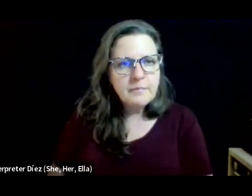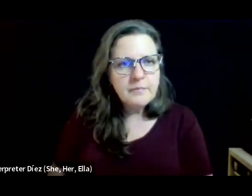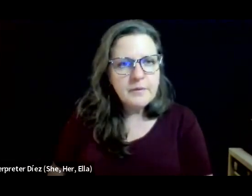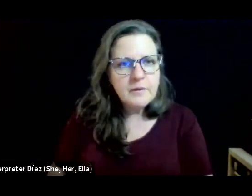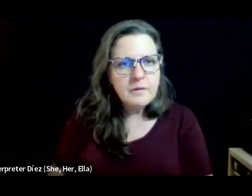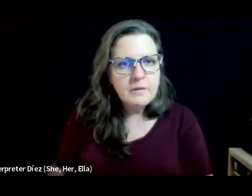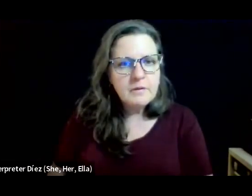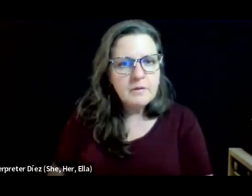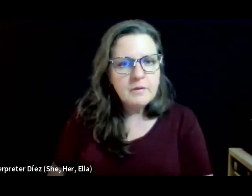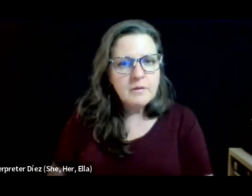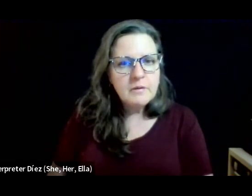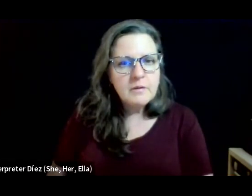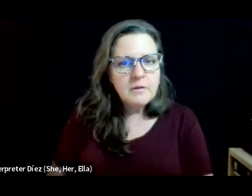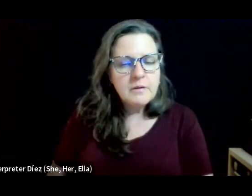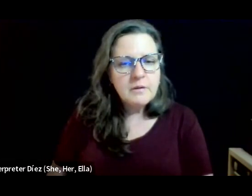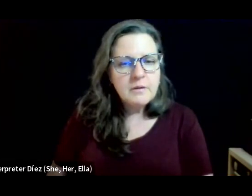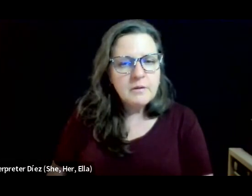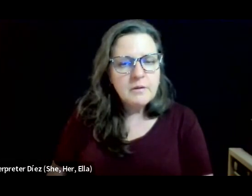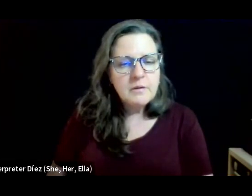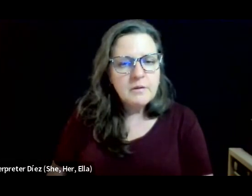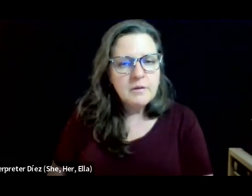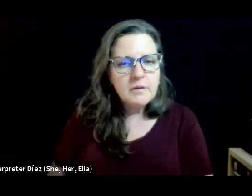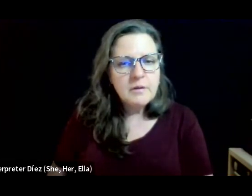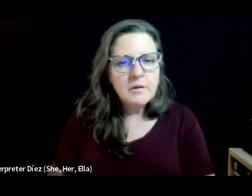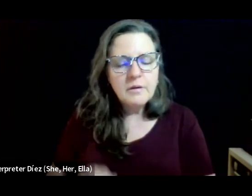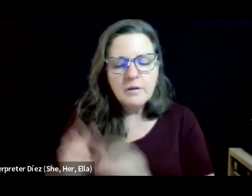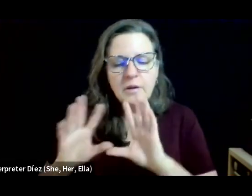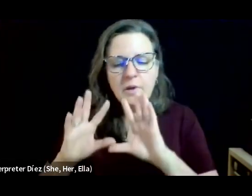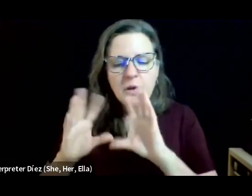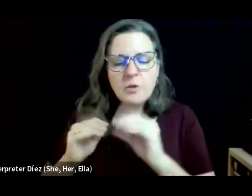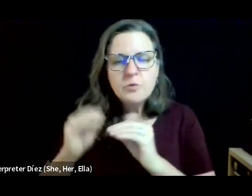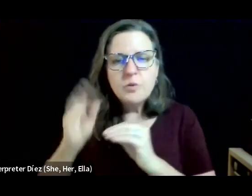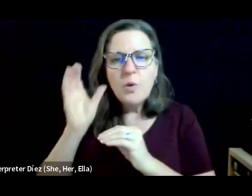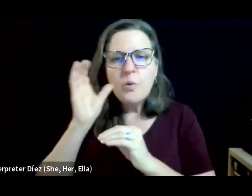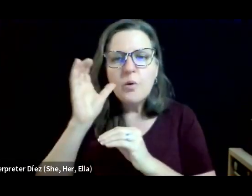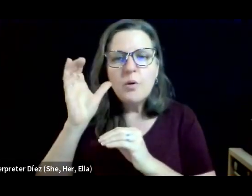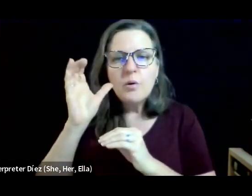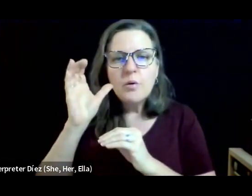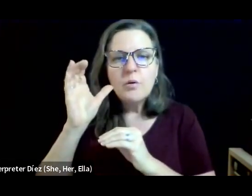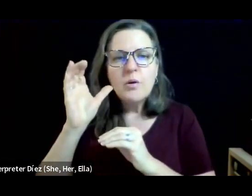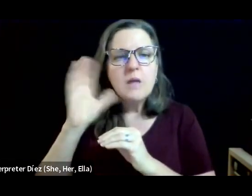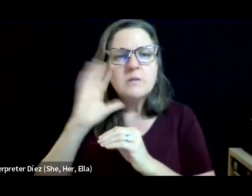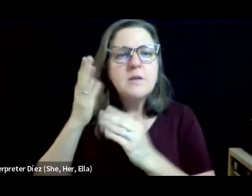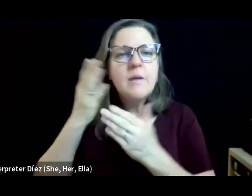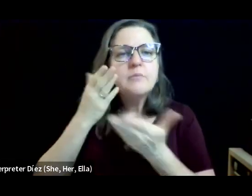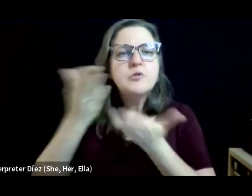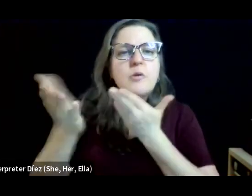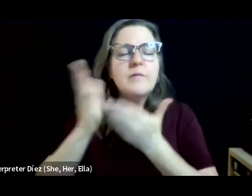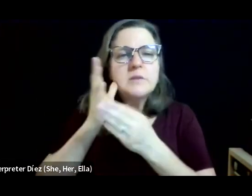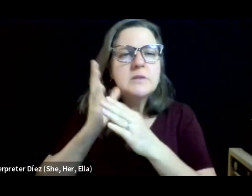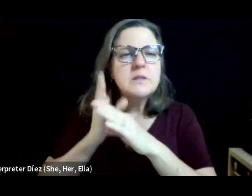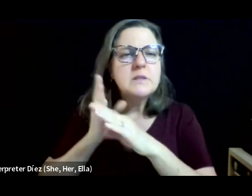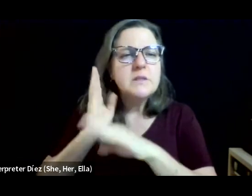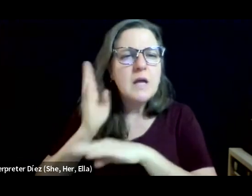Total cost of services not to exceed $120,000 with, uh, $5,000 in universities.